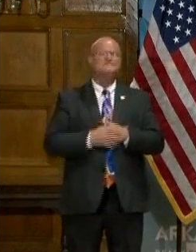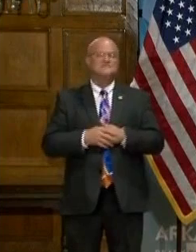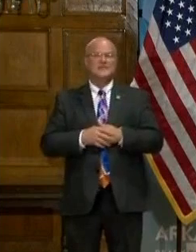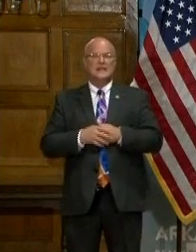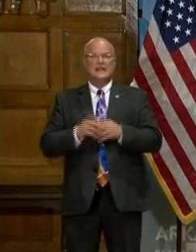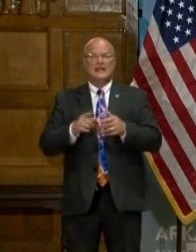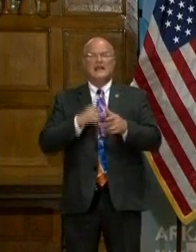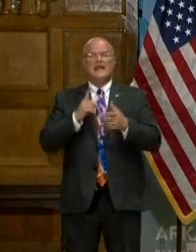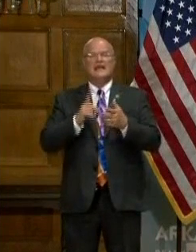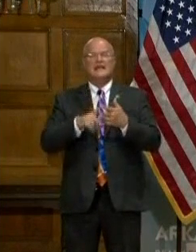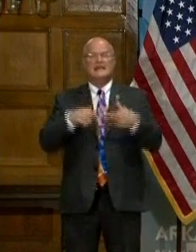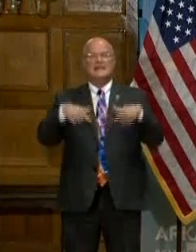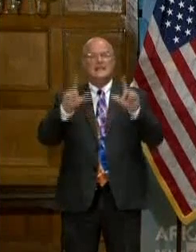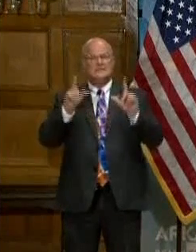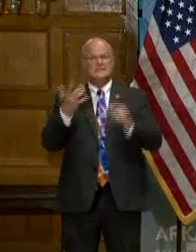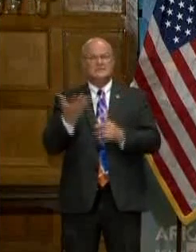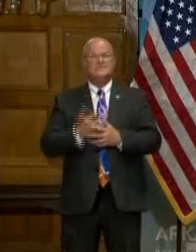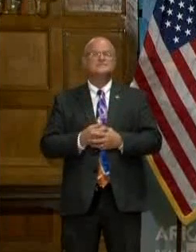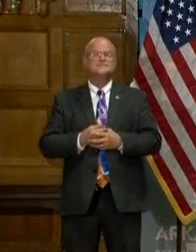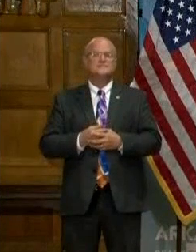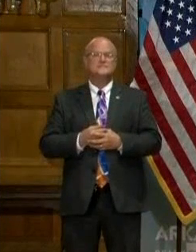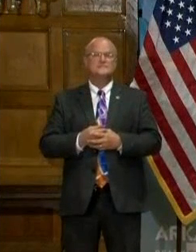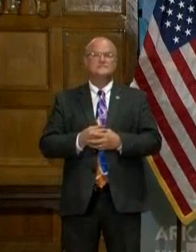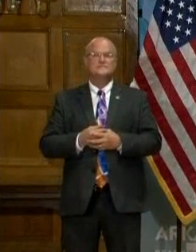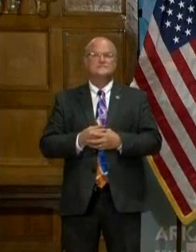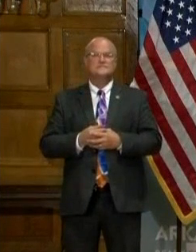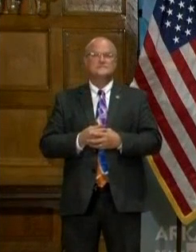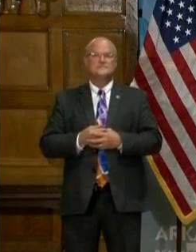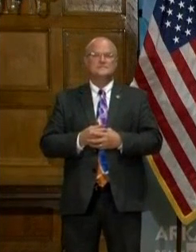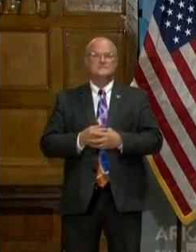THAN THE CENTRAL IS THE YELLOW. THAT HAS HAD A LITTLE BIT OF AN UPWARD TREND, BUT FLAT RIGHT